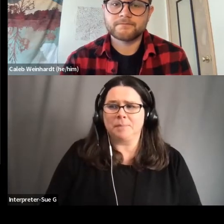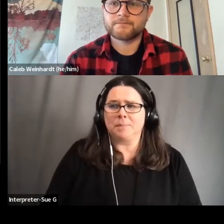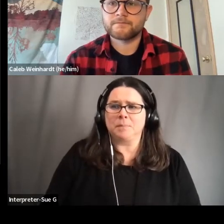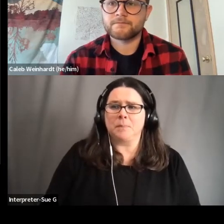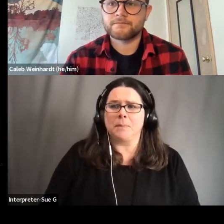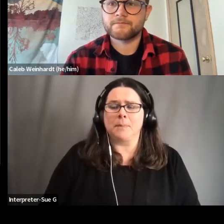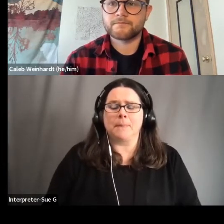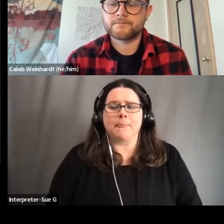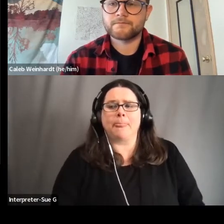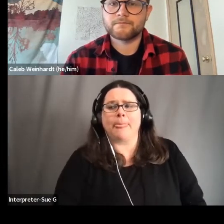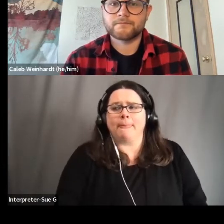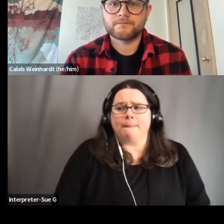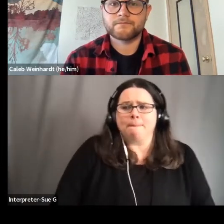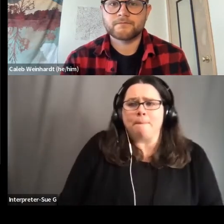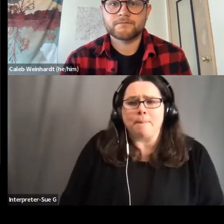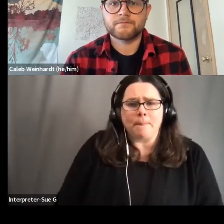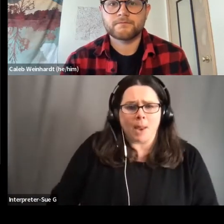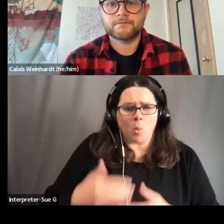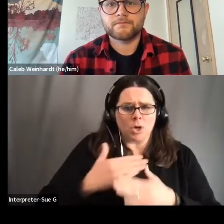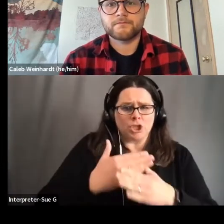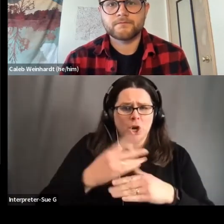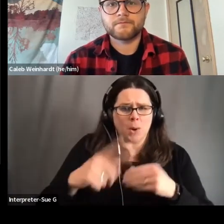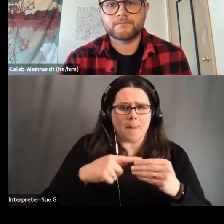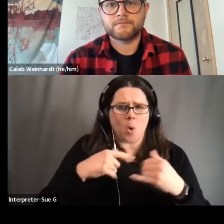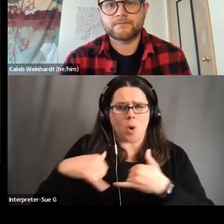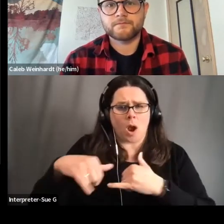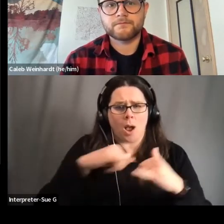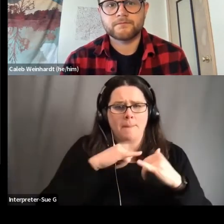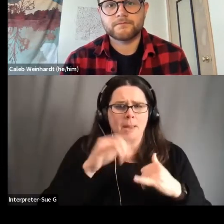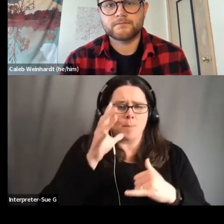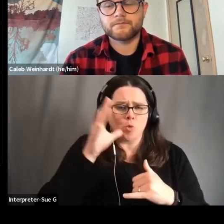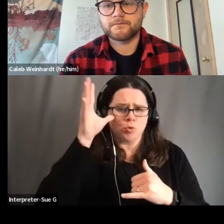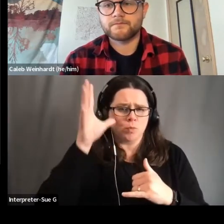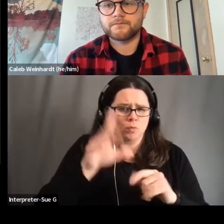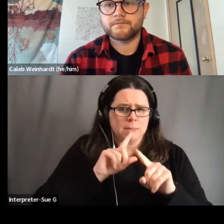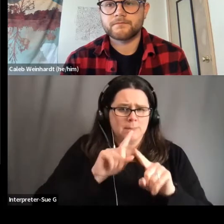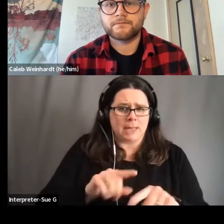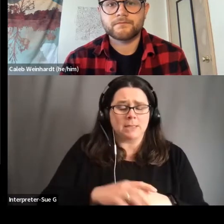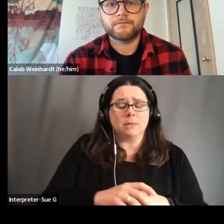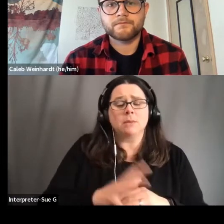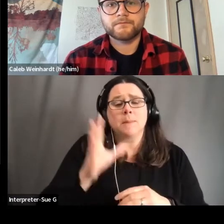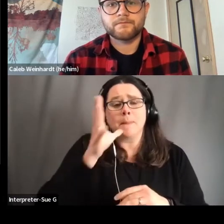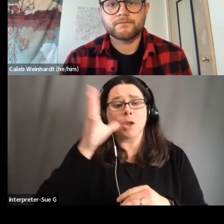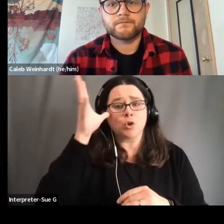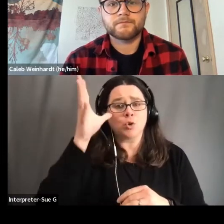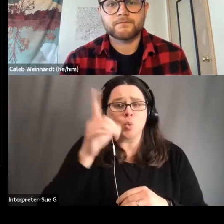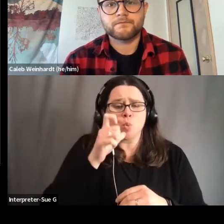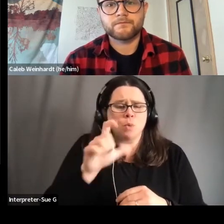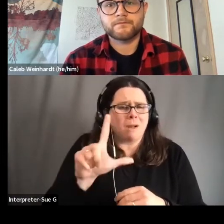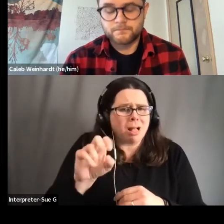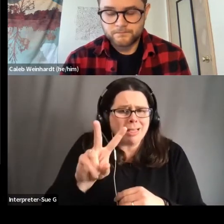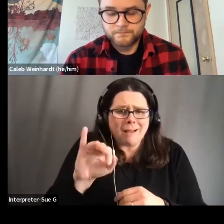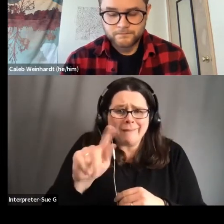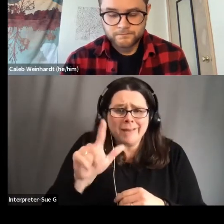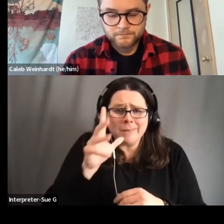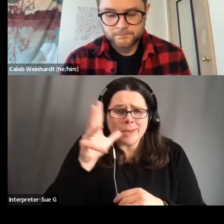And I wanted to share a little bit about some common parental responses. So parents who are loving parents will say things like,